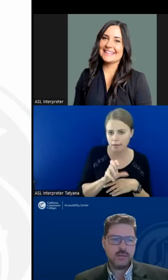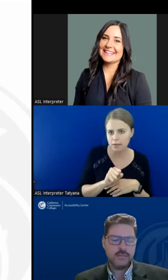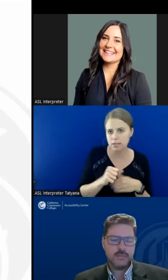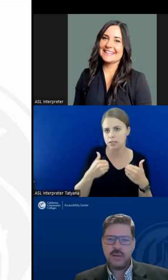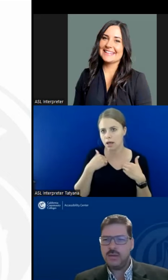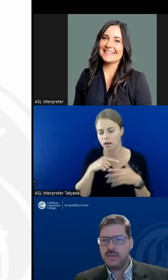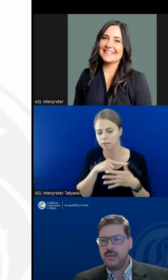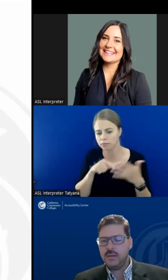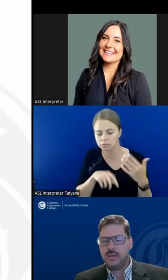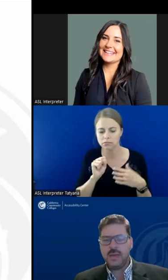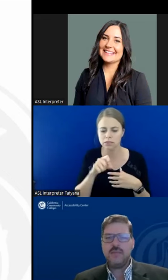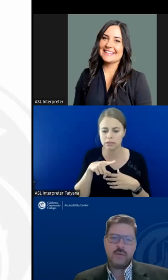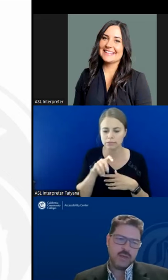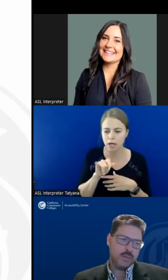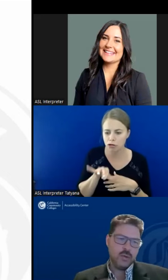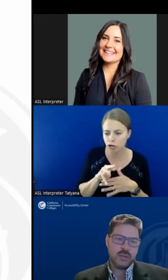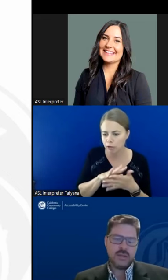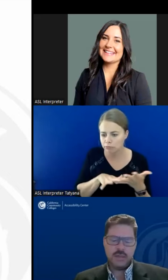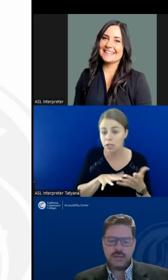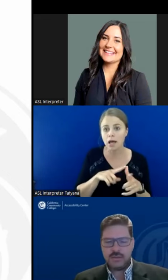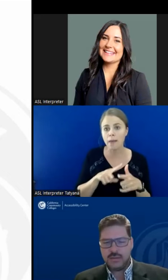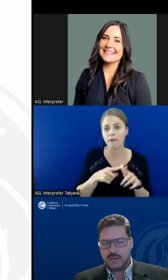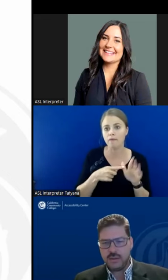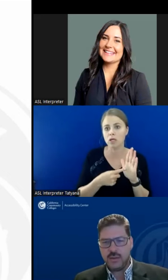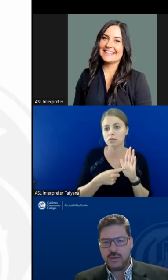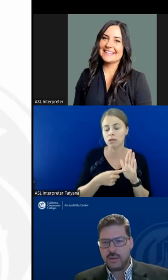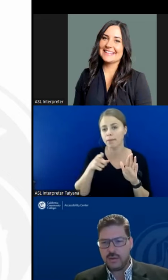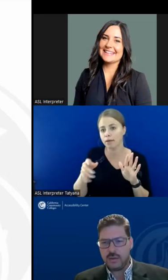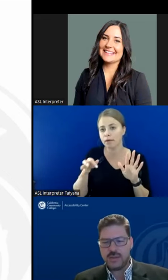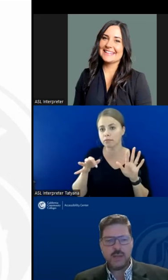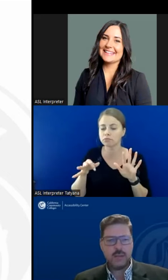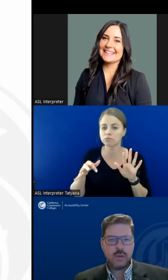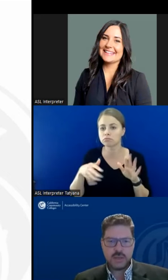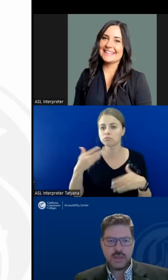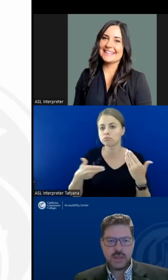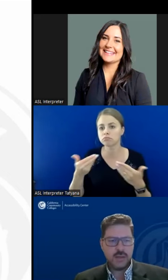And then for example you proceed in your stem course saying